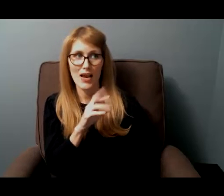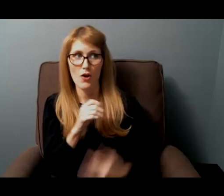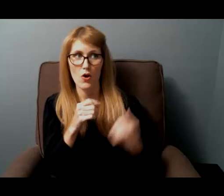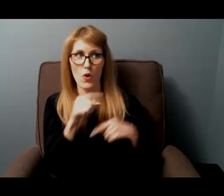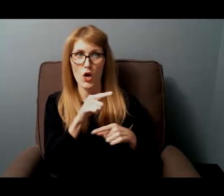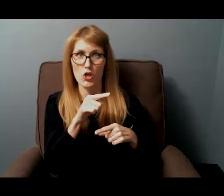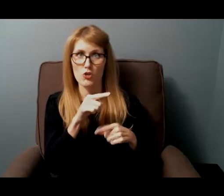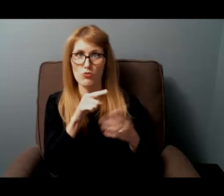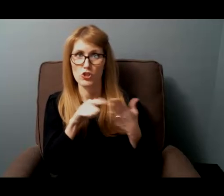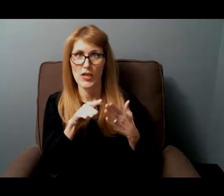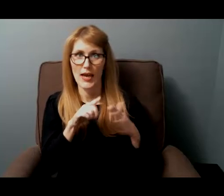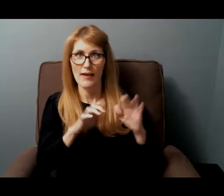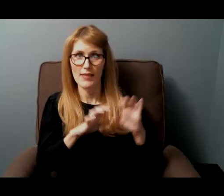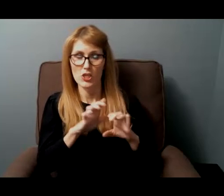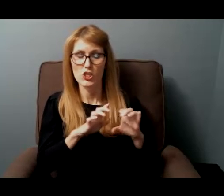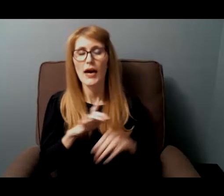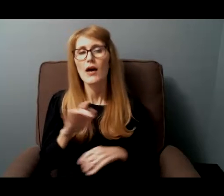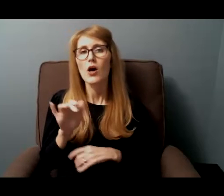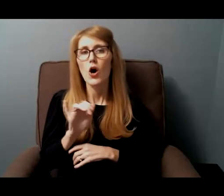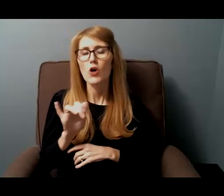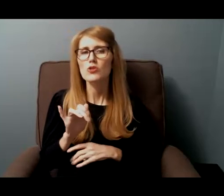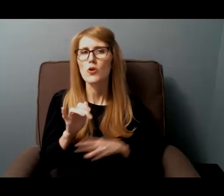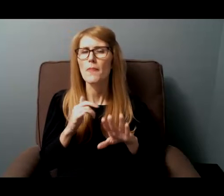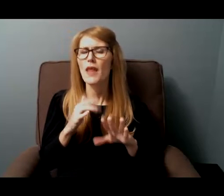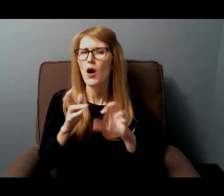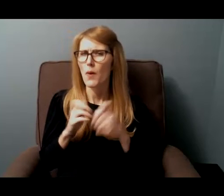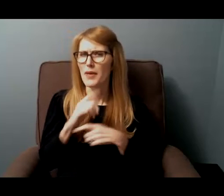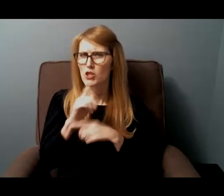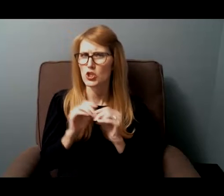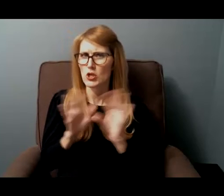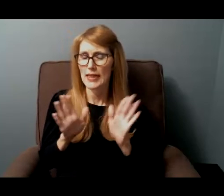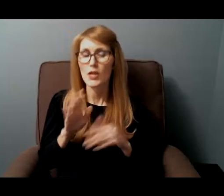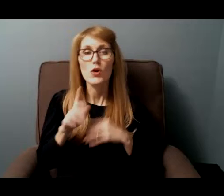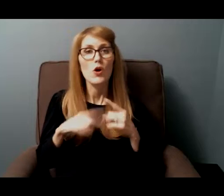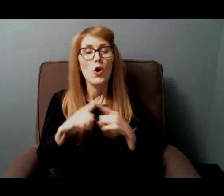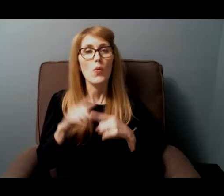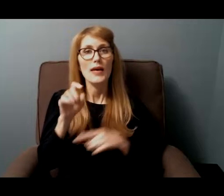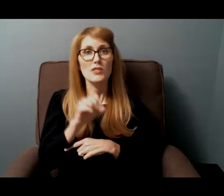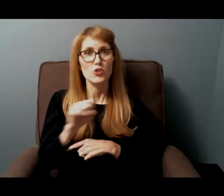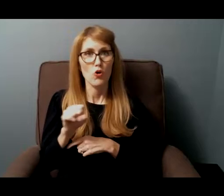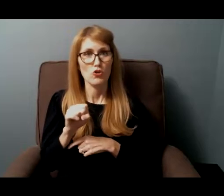do also want to clarify when Social Security does this work review process, it's not a disability